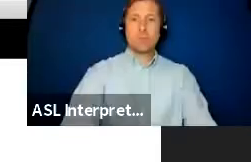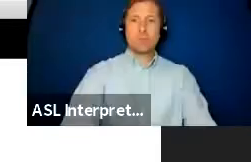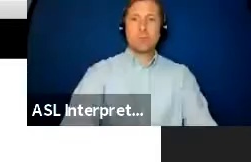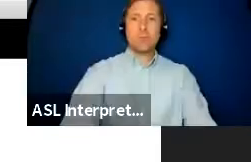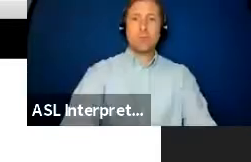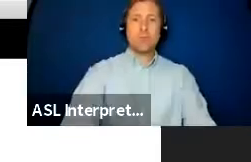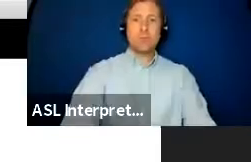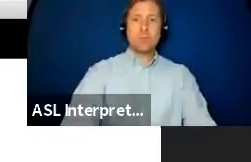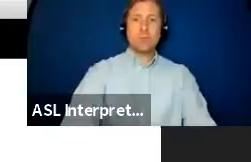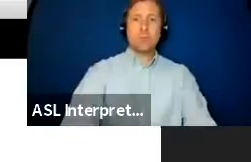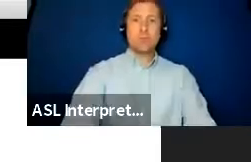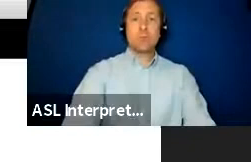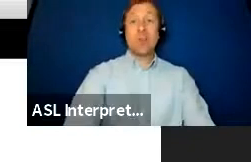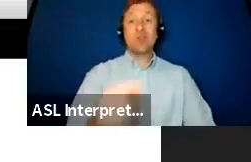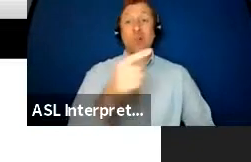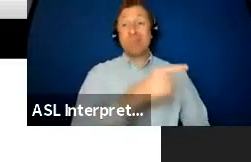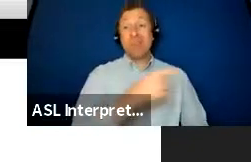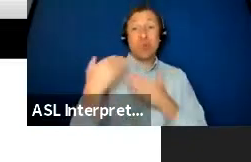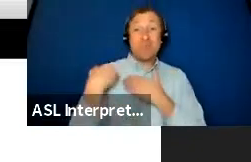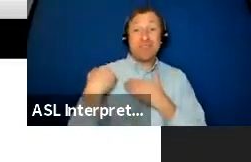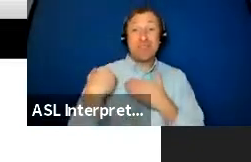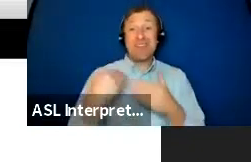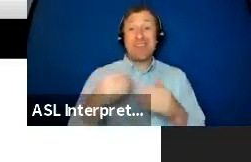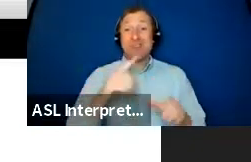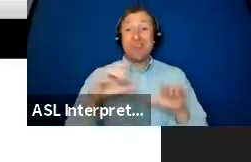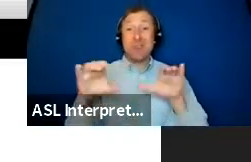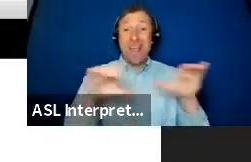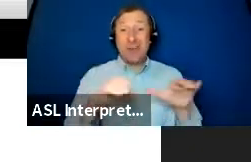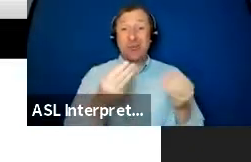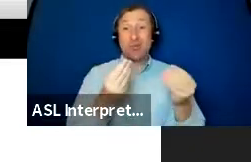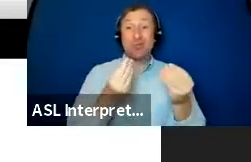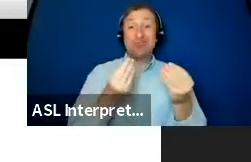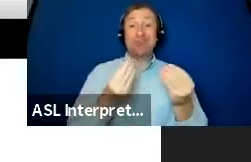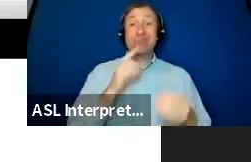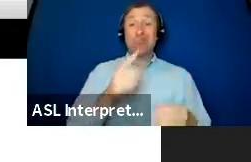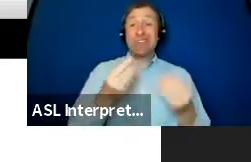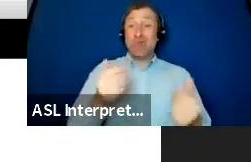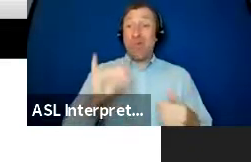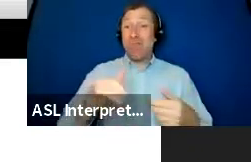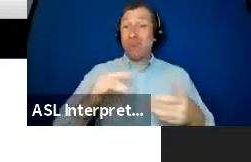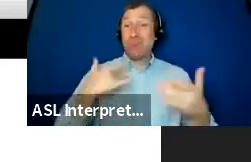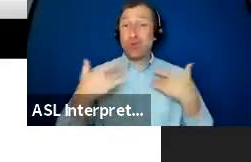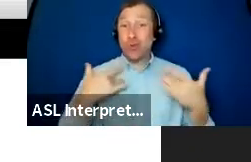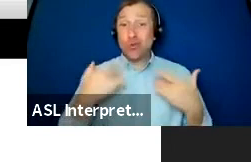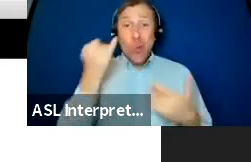Obviously there may be times when you, for whatever reason don't want to, or don't feel comfortable raising your concern